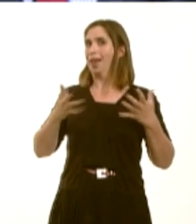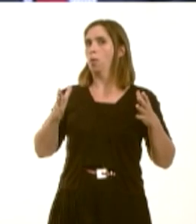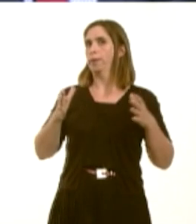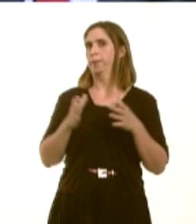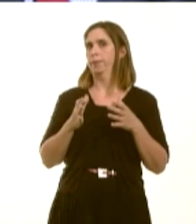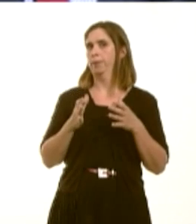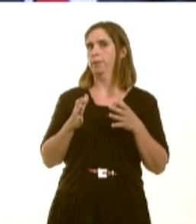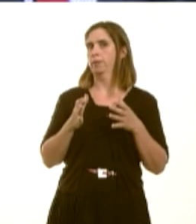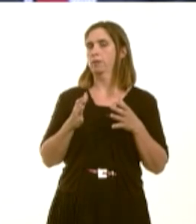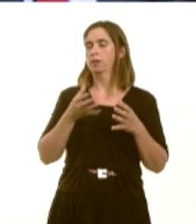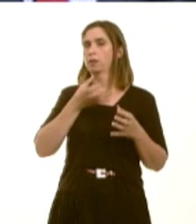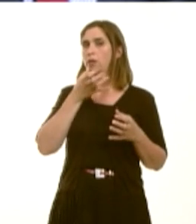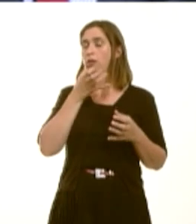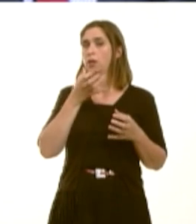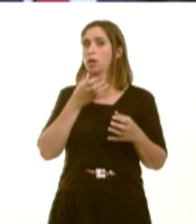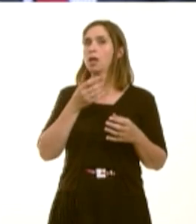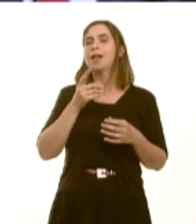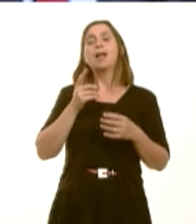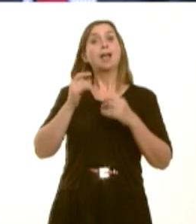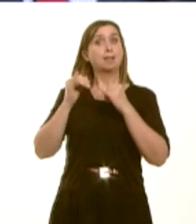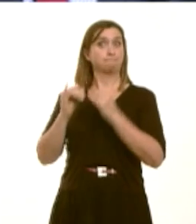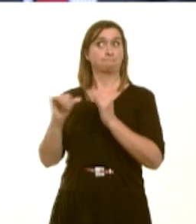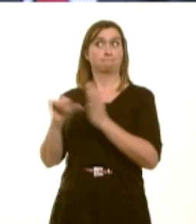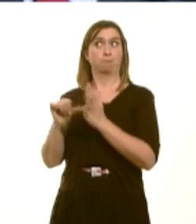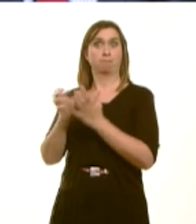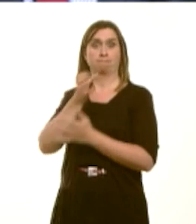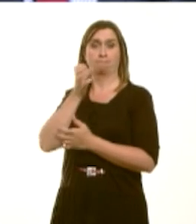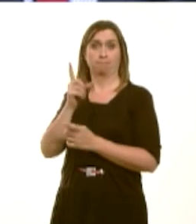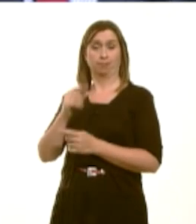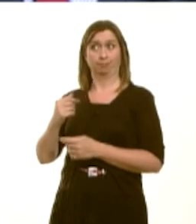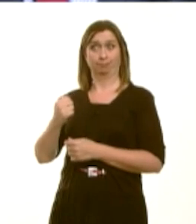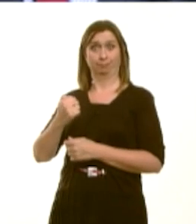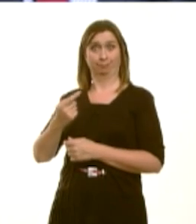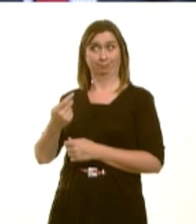research that suggests that itís those who are the same age as he and I are who are more